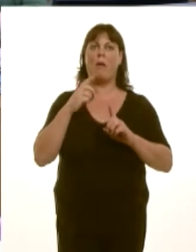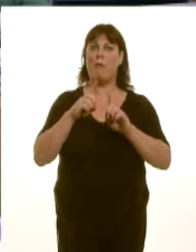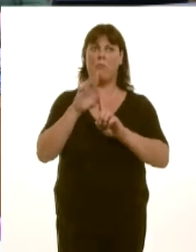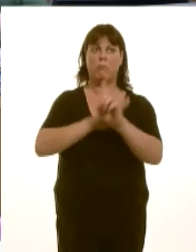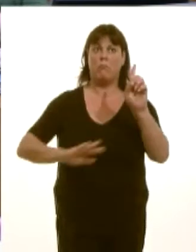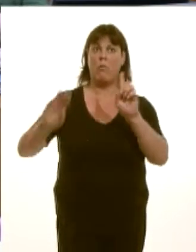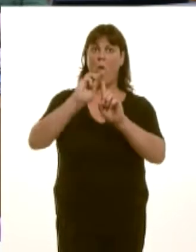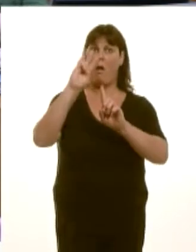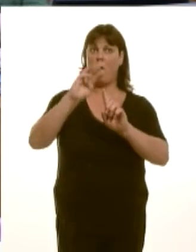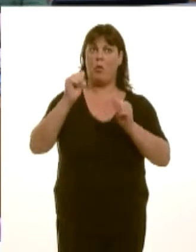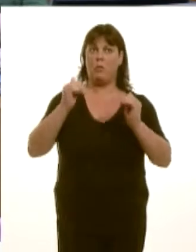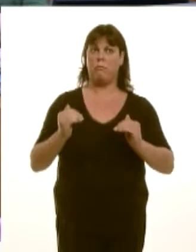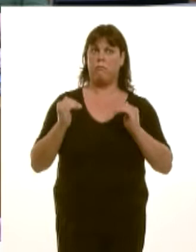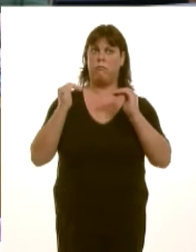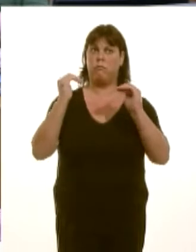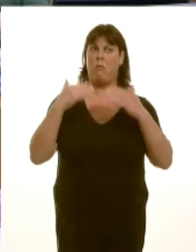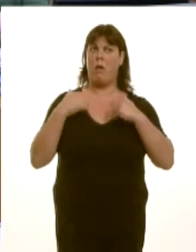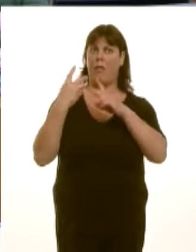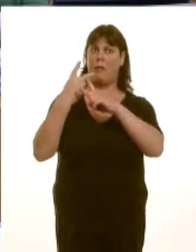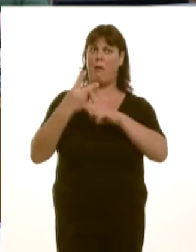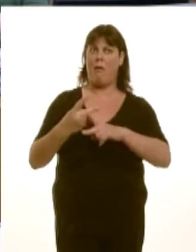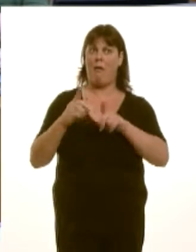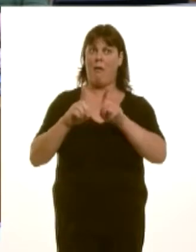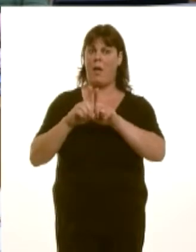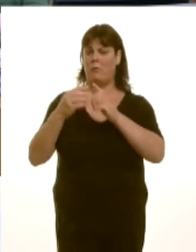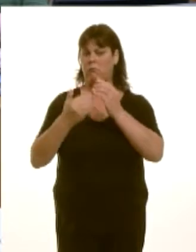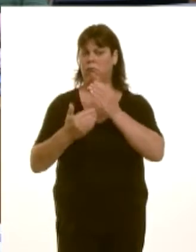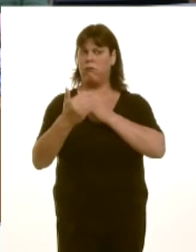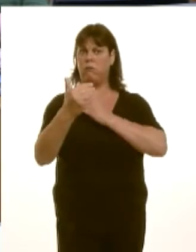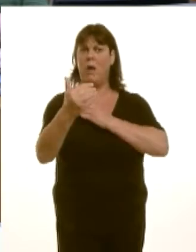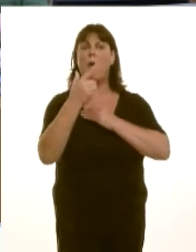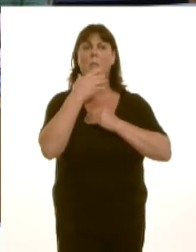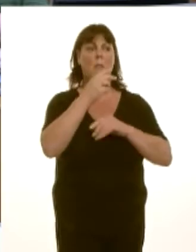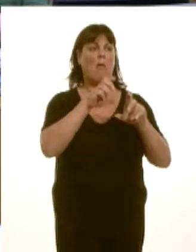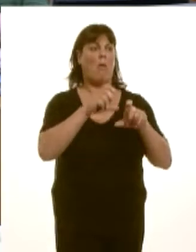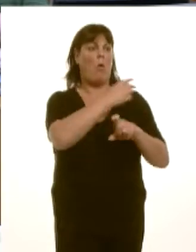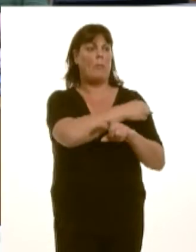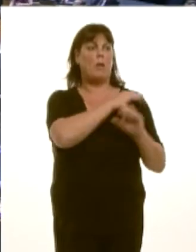healthcare, that is delivered as close to patients’ homes as possible.